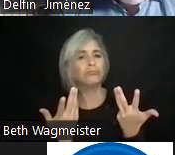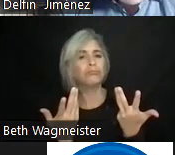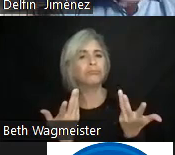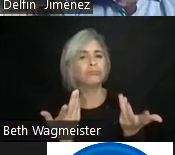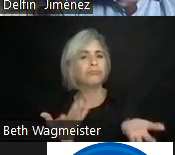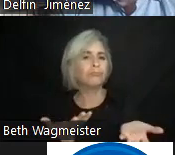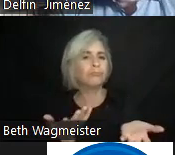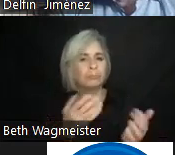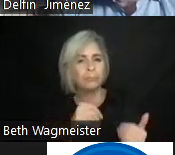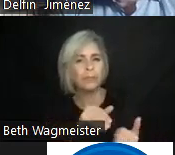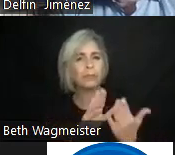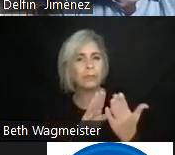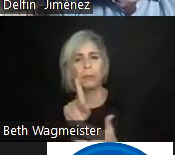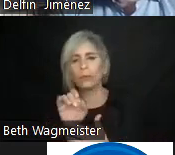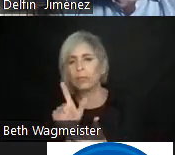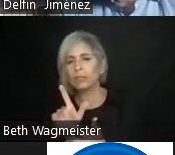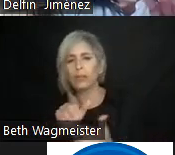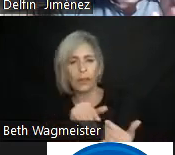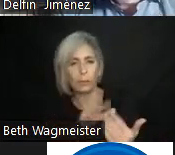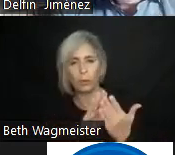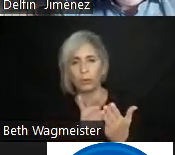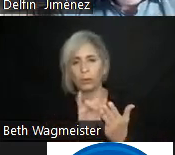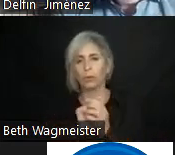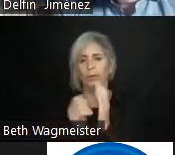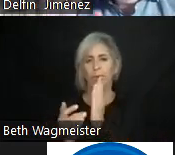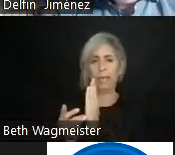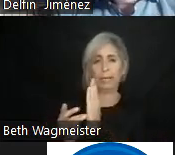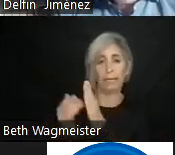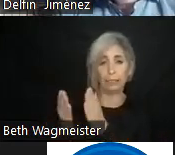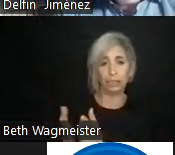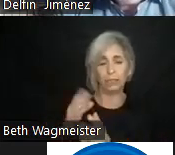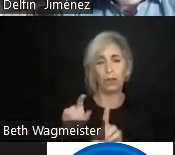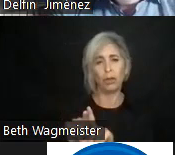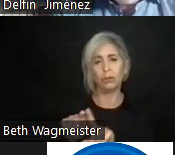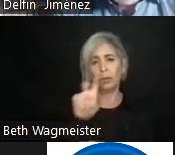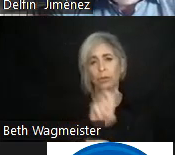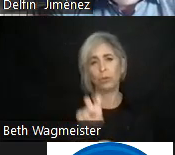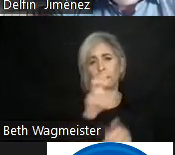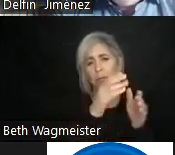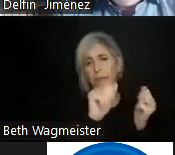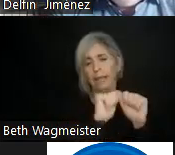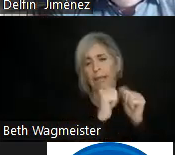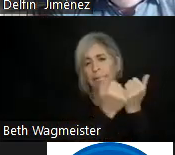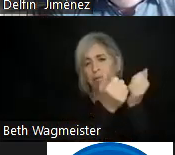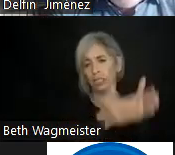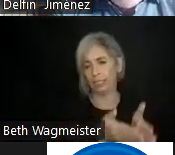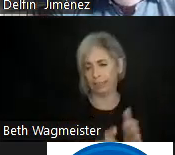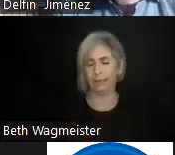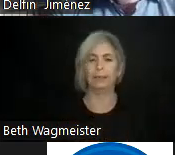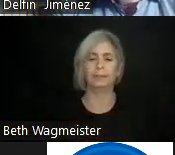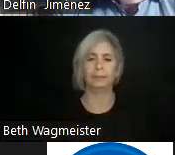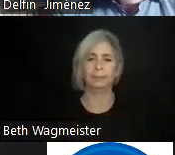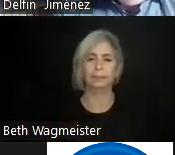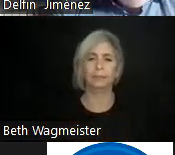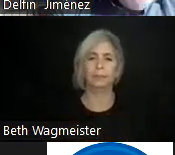practical approach. This is for technicians and also for tourism. About the structure,